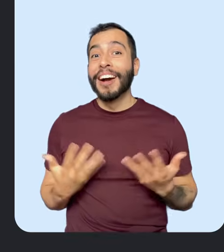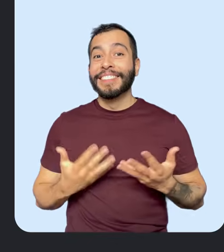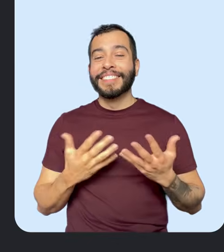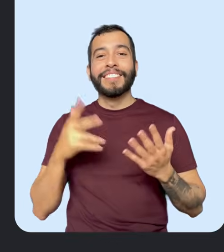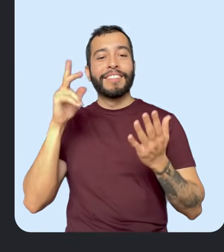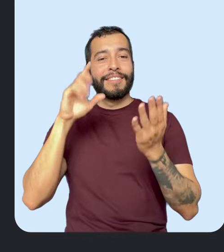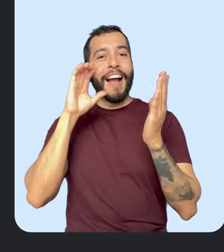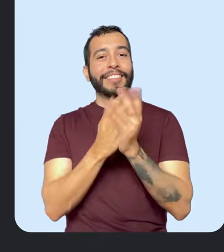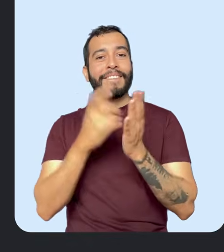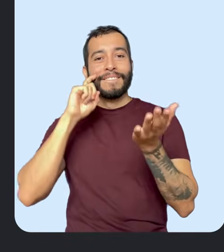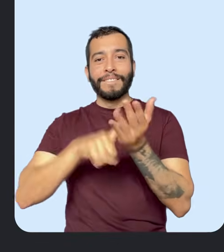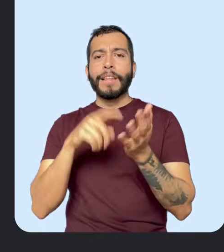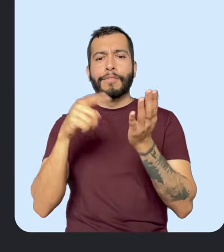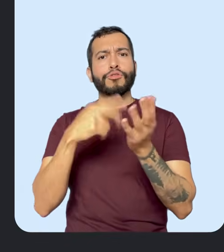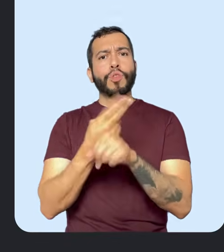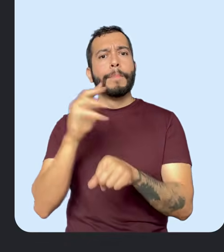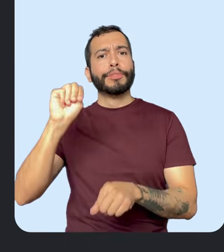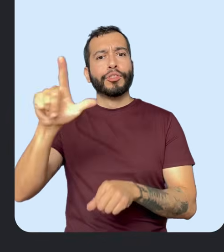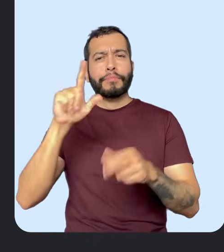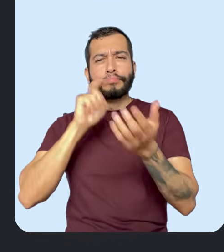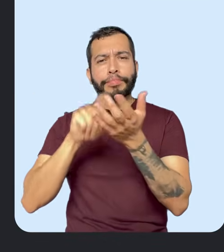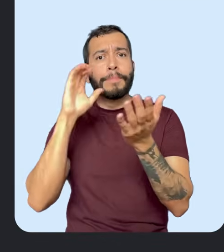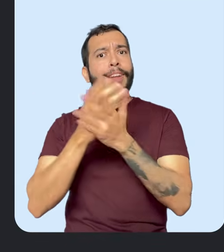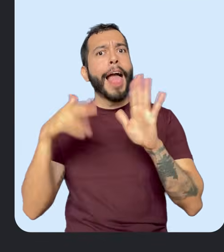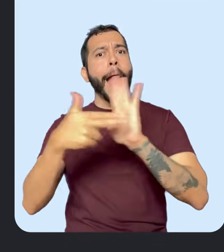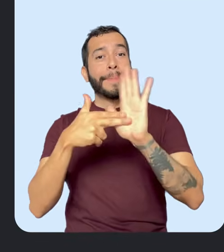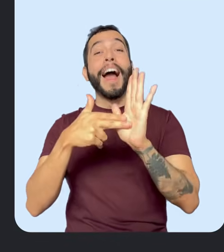“Icon Detection” which uses machine learning to annotate unlabeled icons,